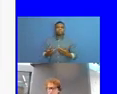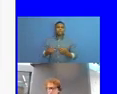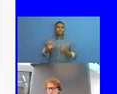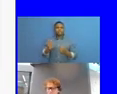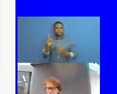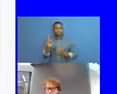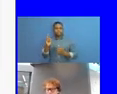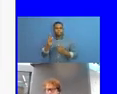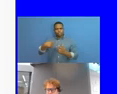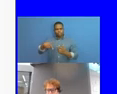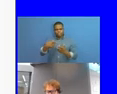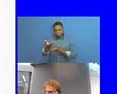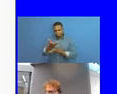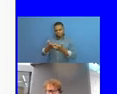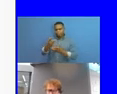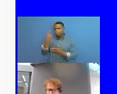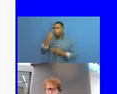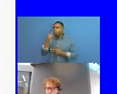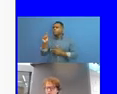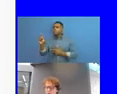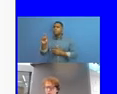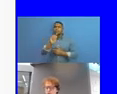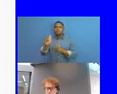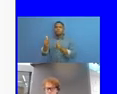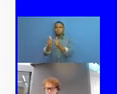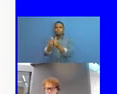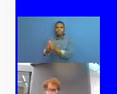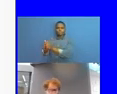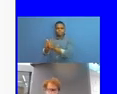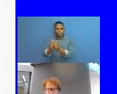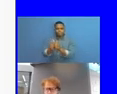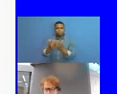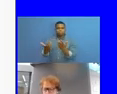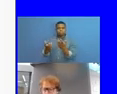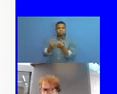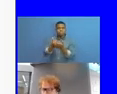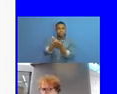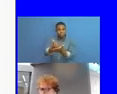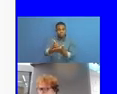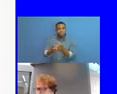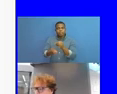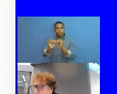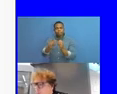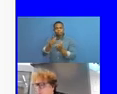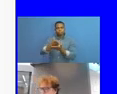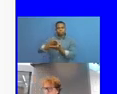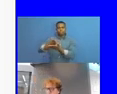Who is it for? Indeed, it is for everybody who is has an interest in develop developing proposals.